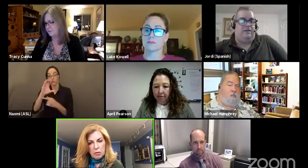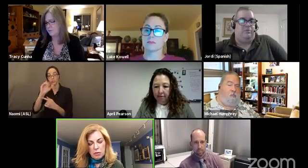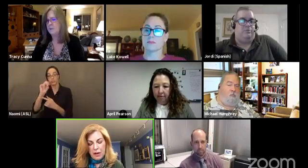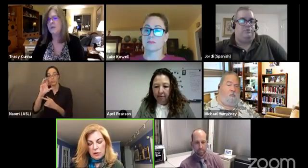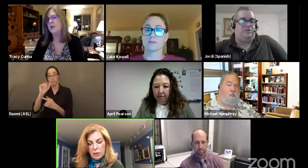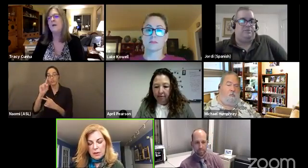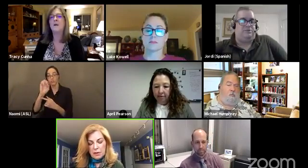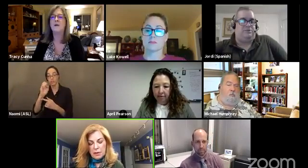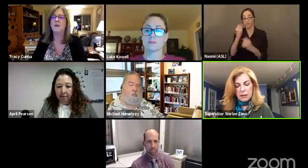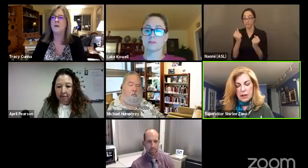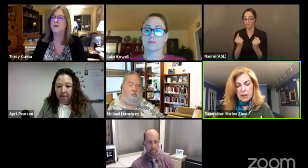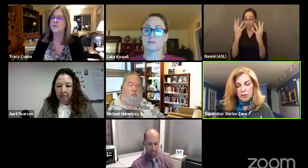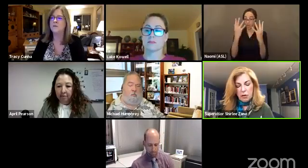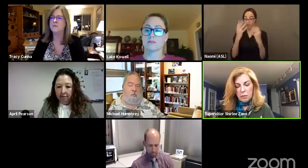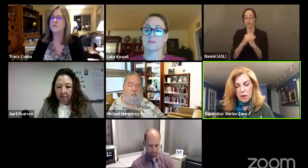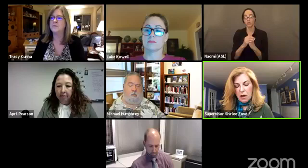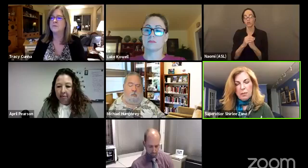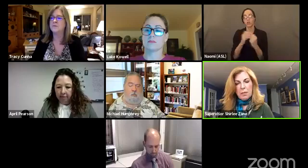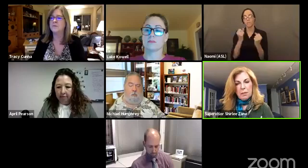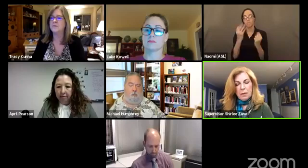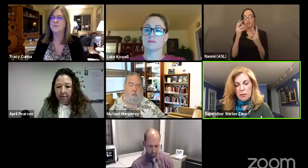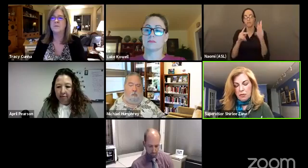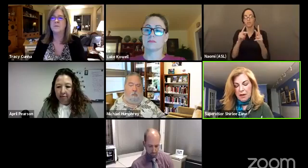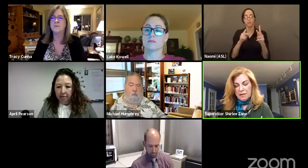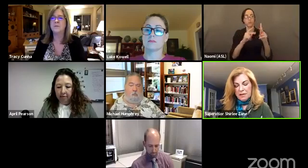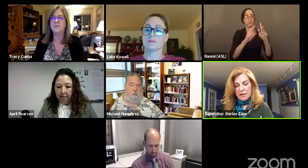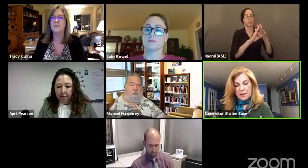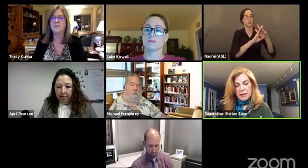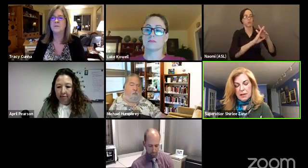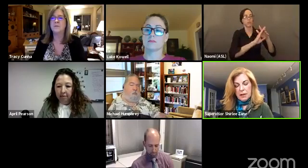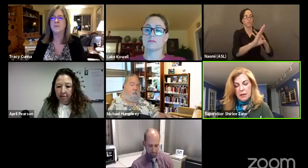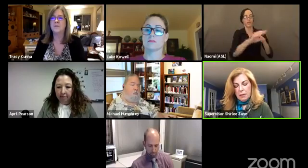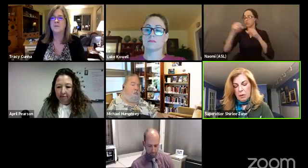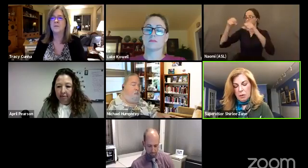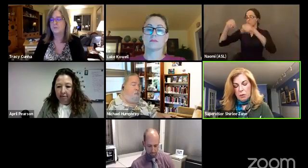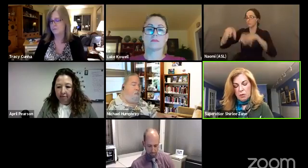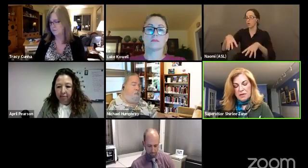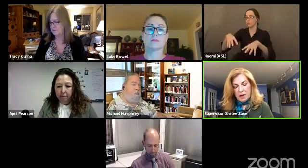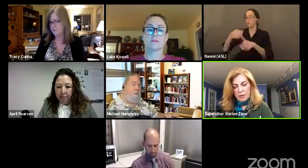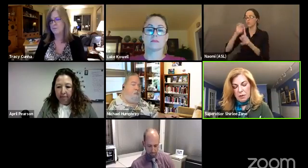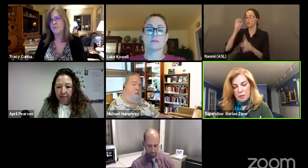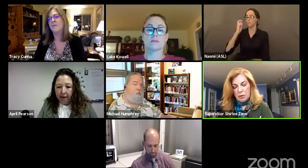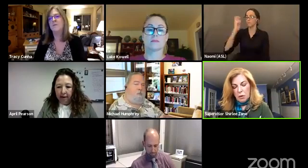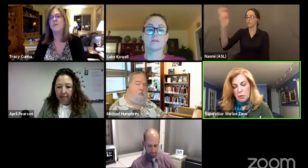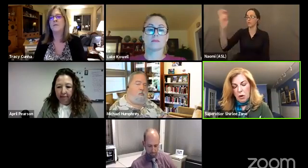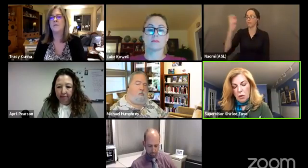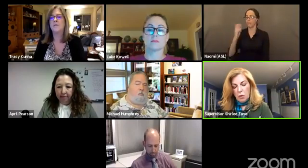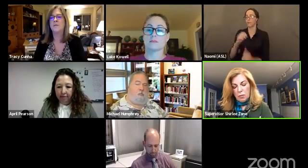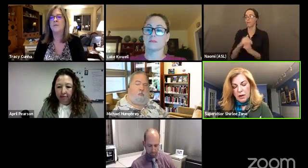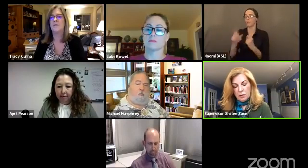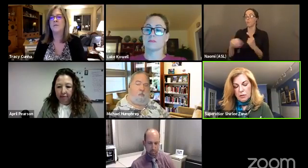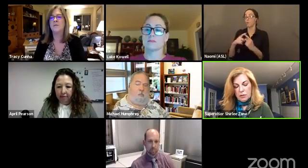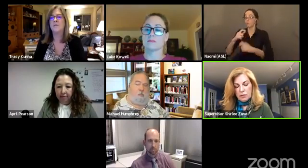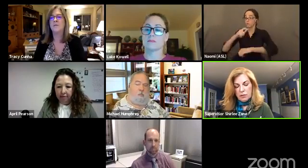were evacuated and dropped off by paratransit but when it was time for them to go home they couldn't